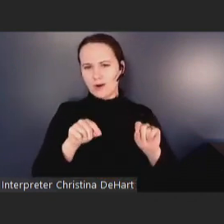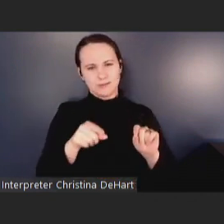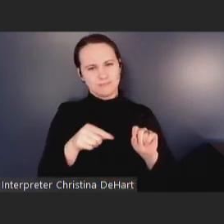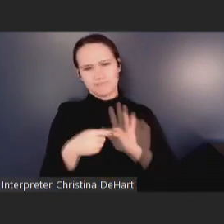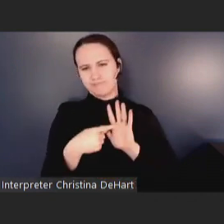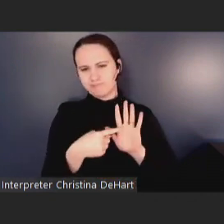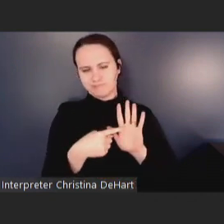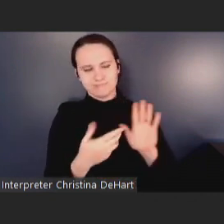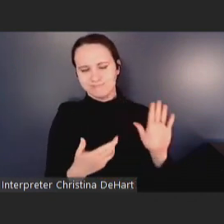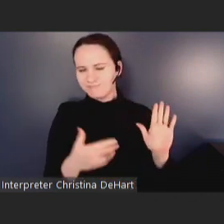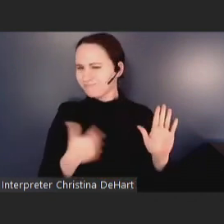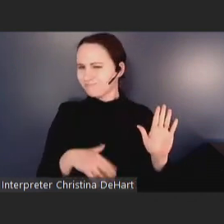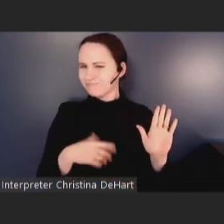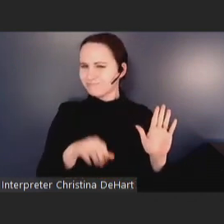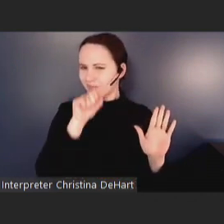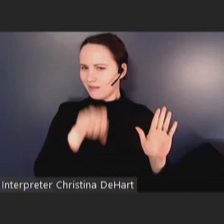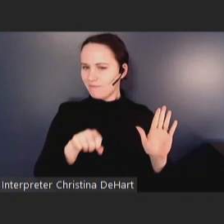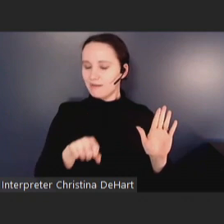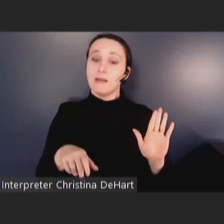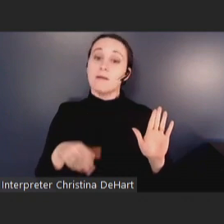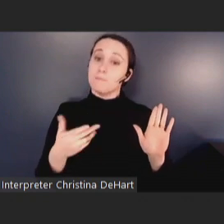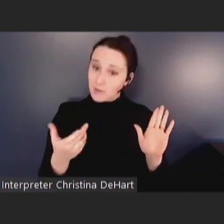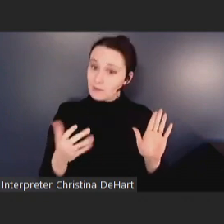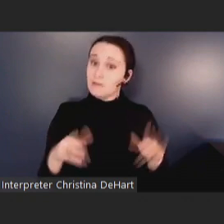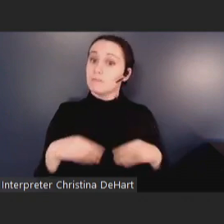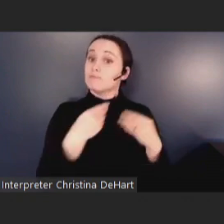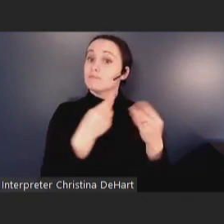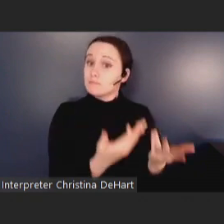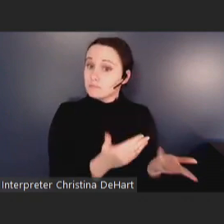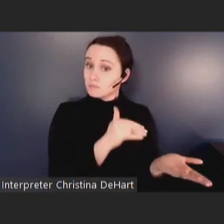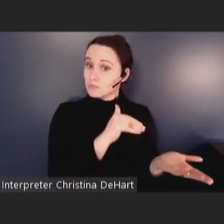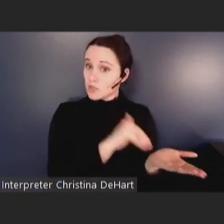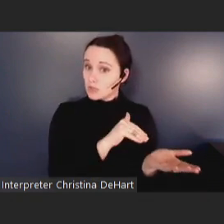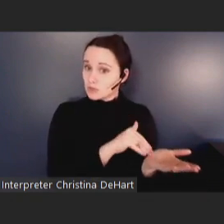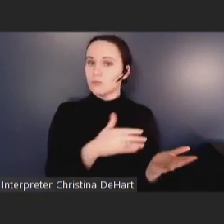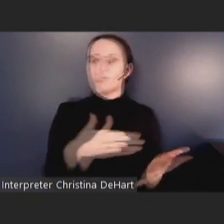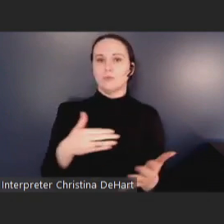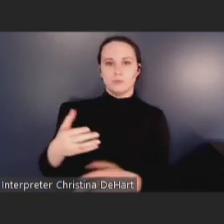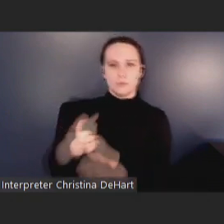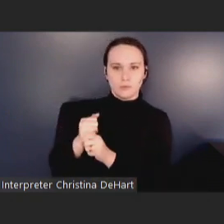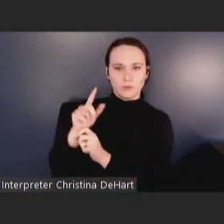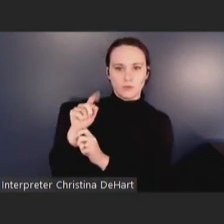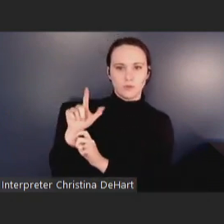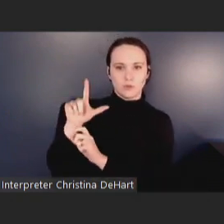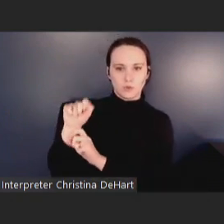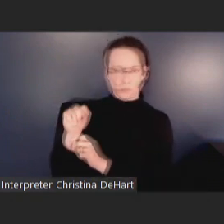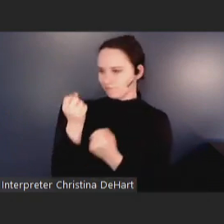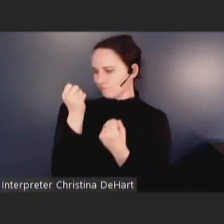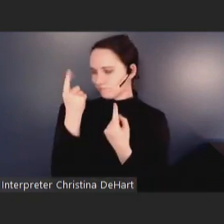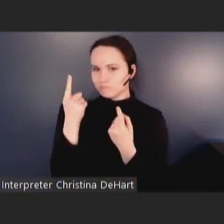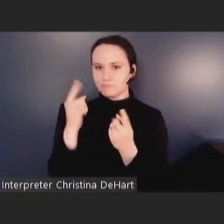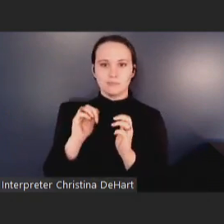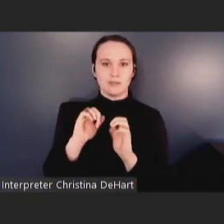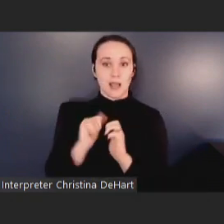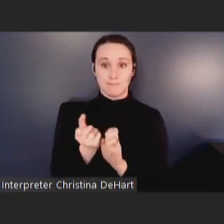but giving providers the tools and understanding of how to make the healthcare experience a